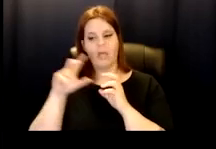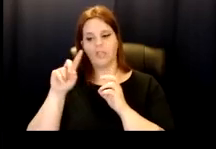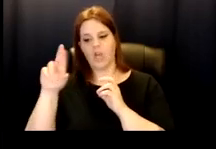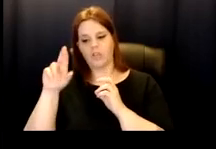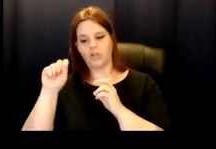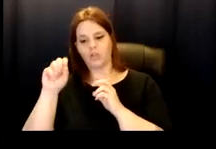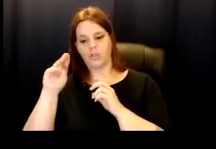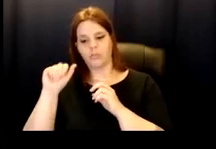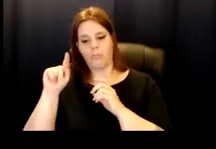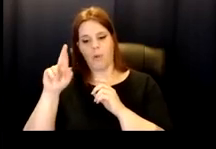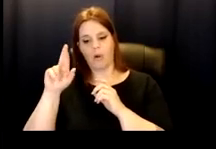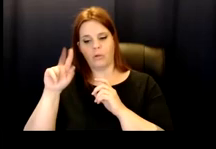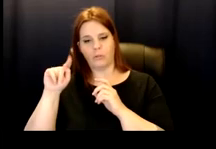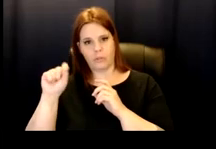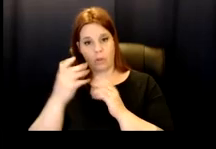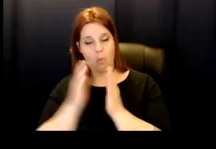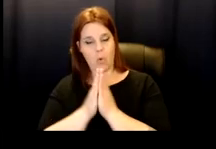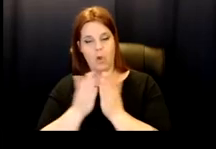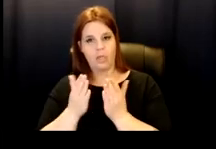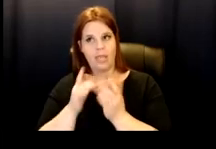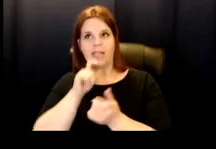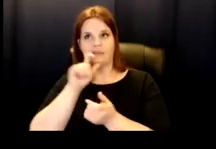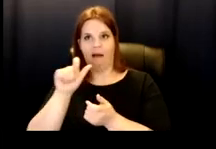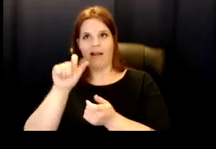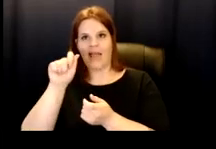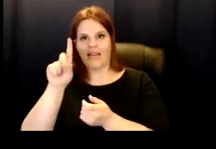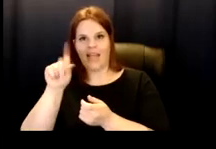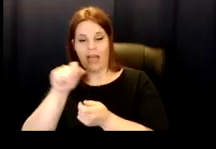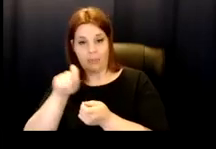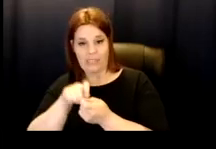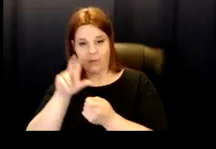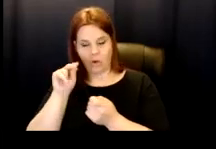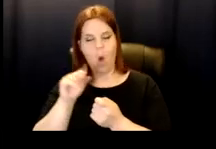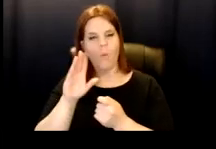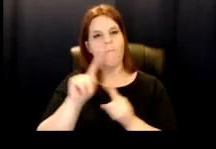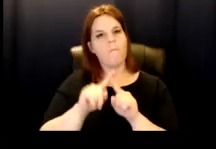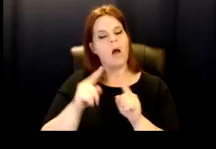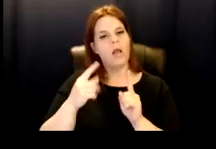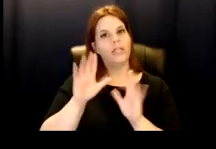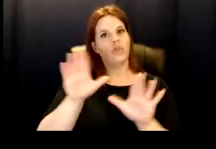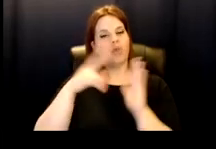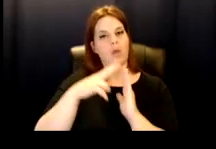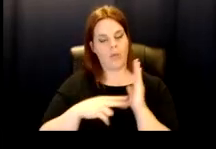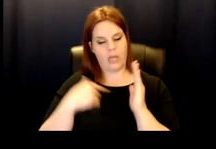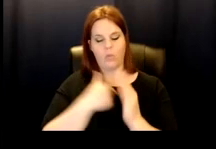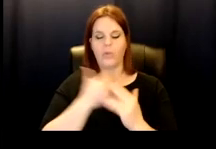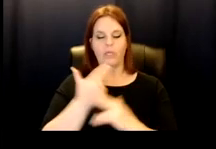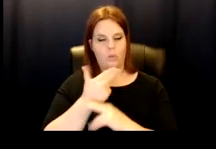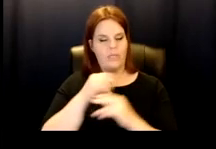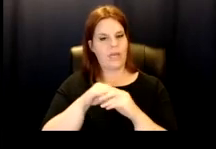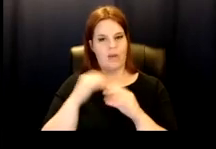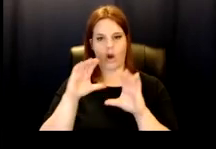specific but it's a great read. We use it in our courses and I highly recommend it.